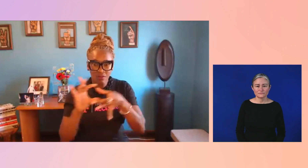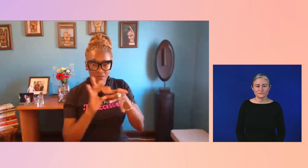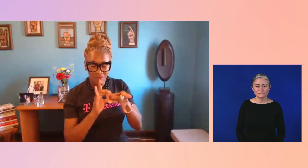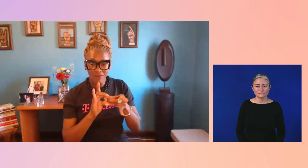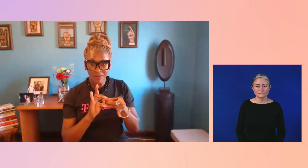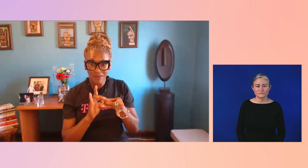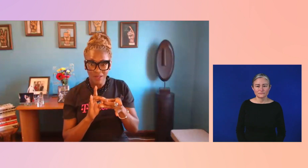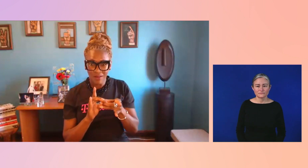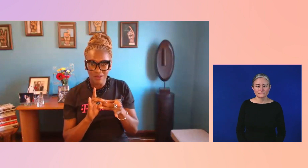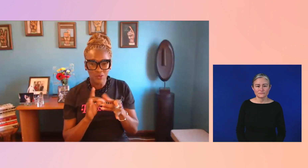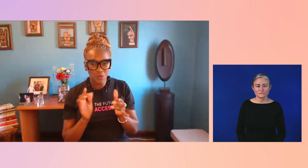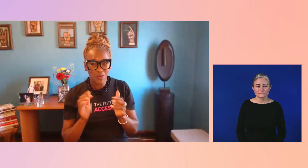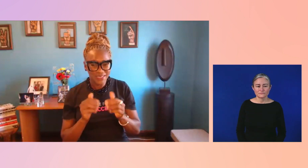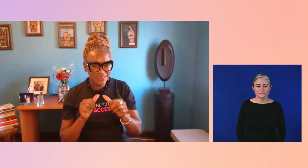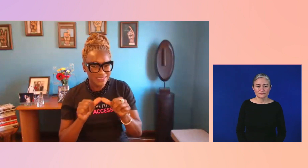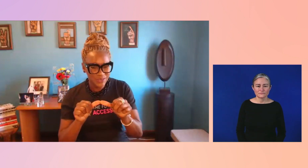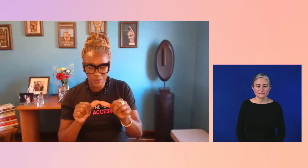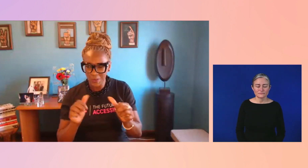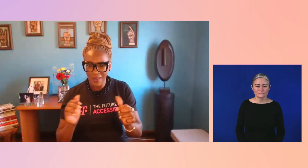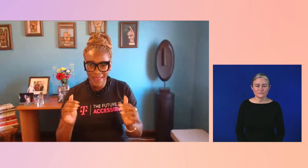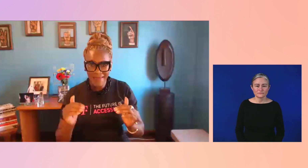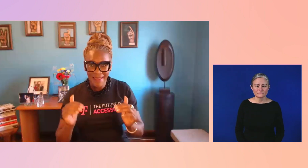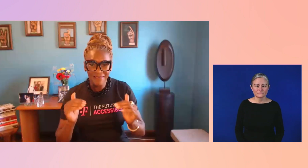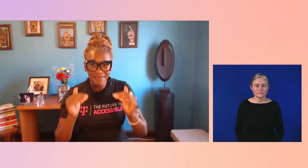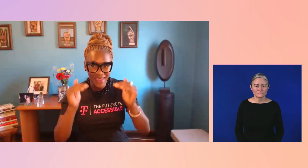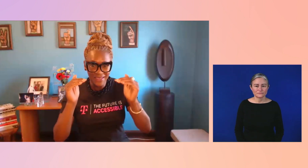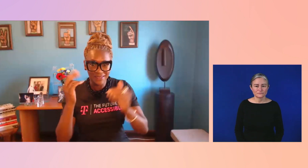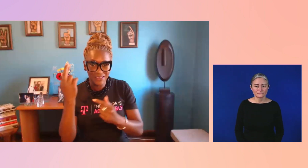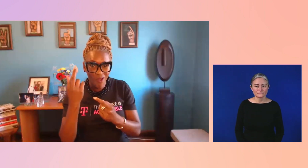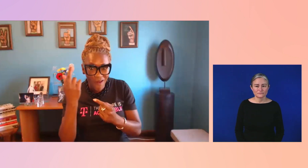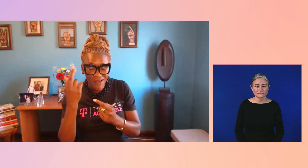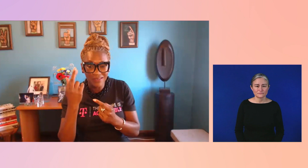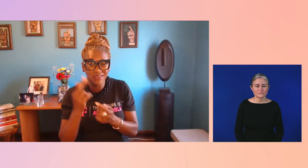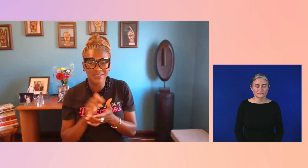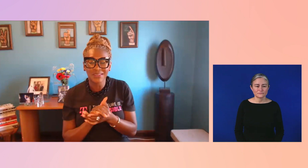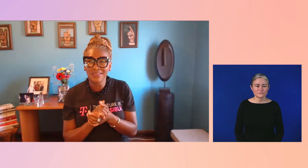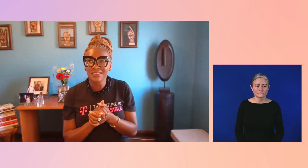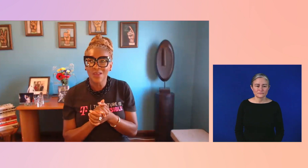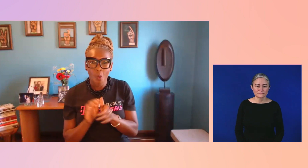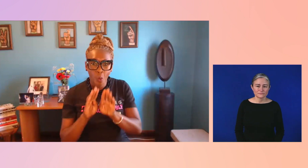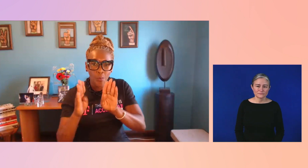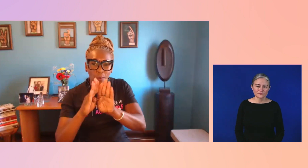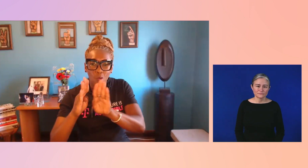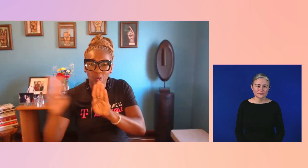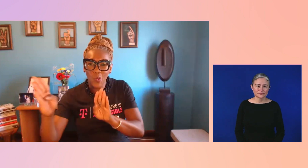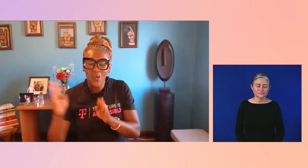the community that she could connect with one another. Always wanting to elevate the cause,